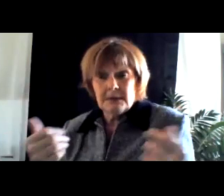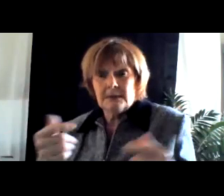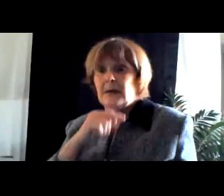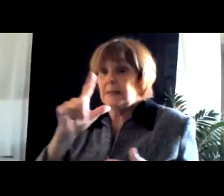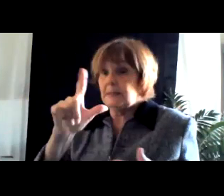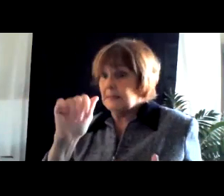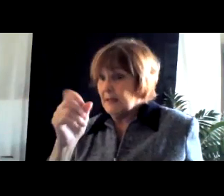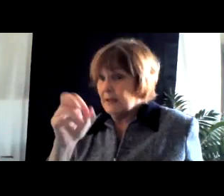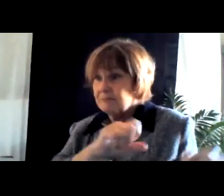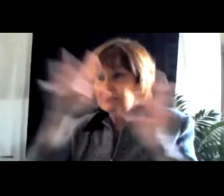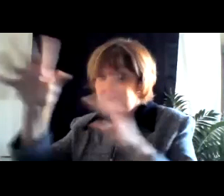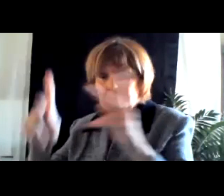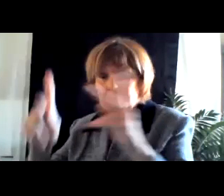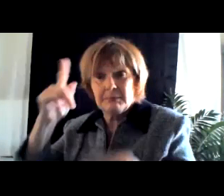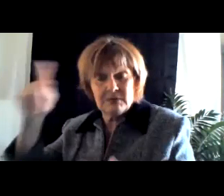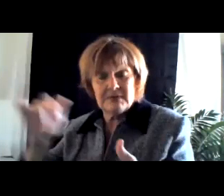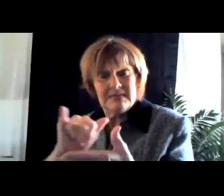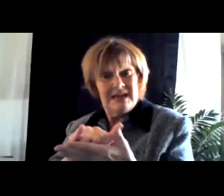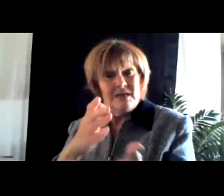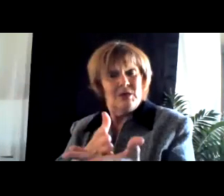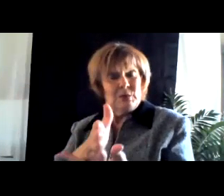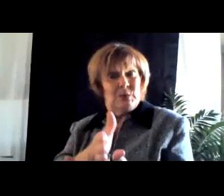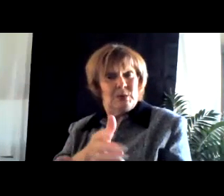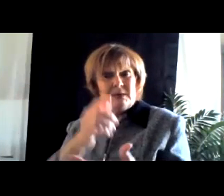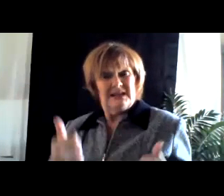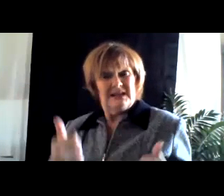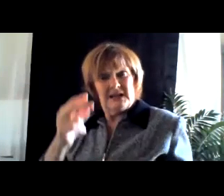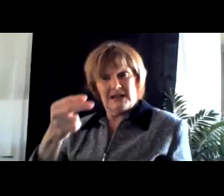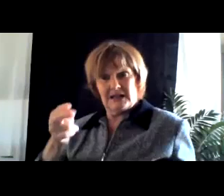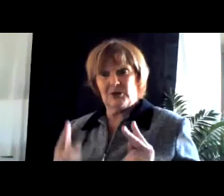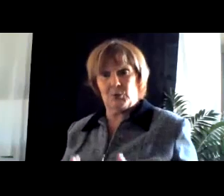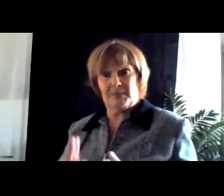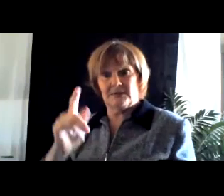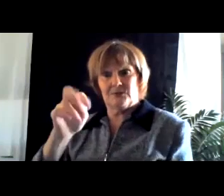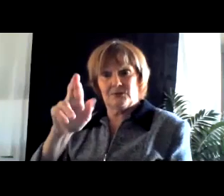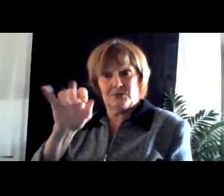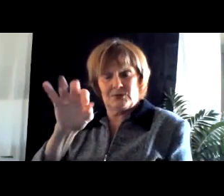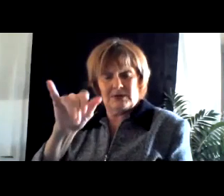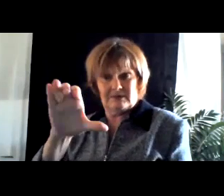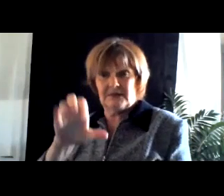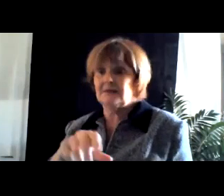I'm actually a part of the National Human Trafficking and Disability Work Group. And I'm hoping that in some point very soon,